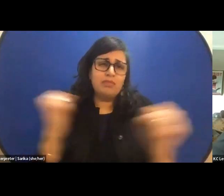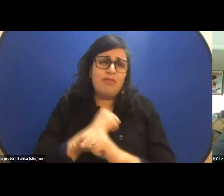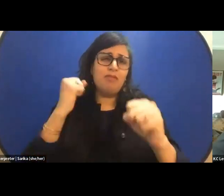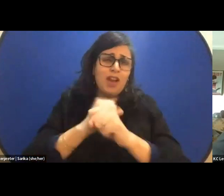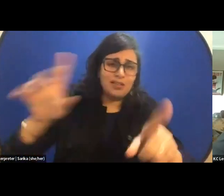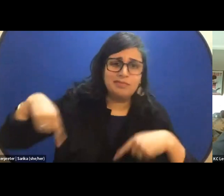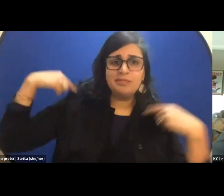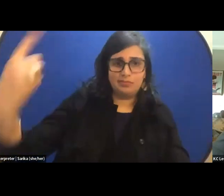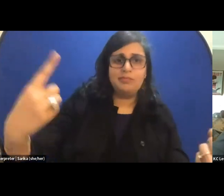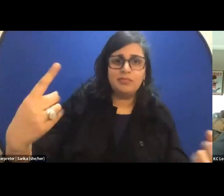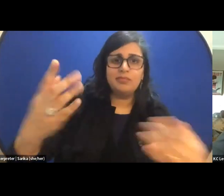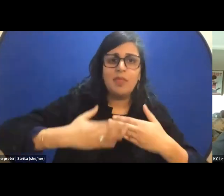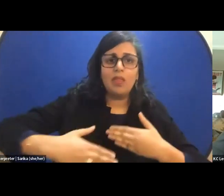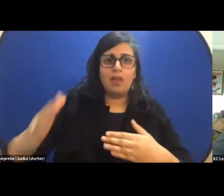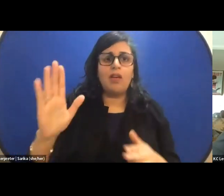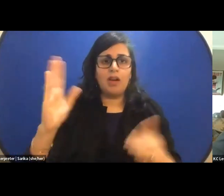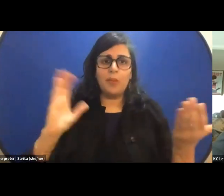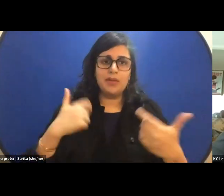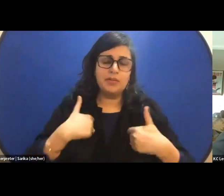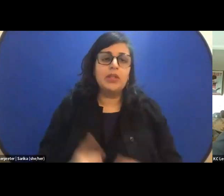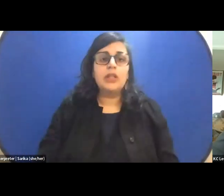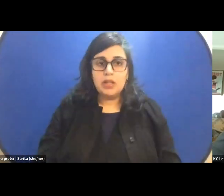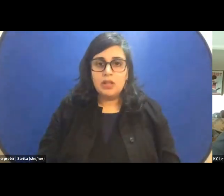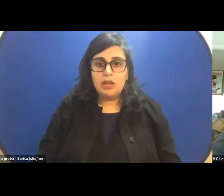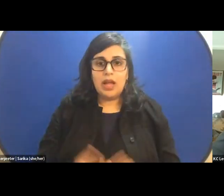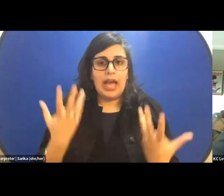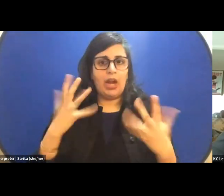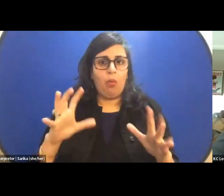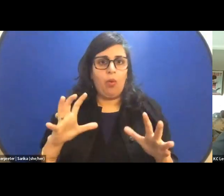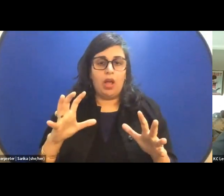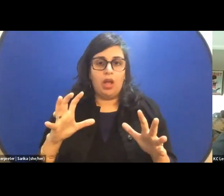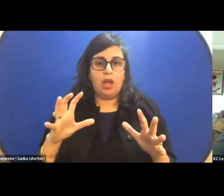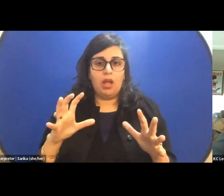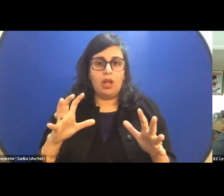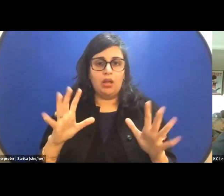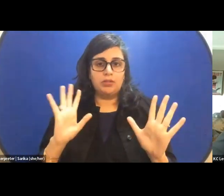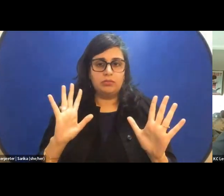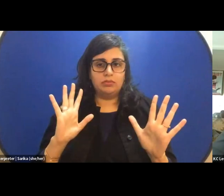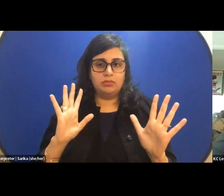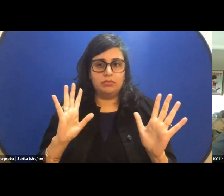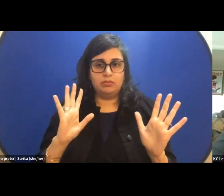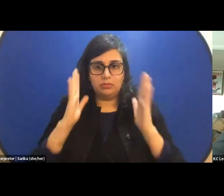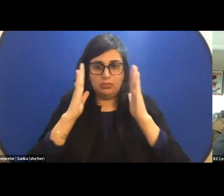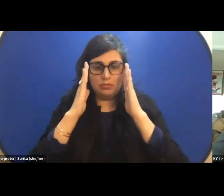I do. People here who spent a lot more time at the protests than I did. People here fighting for those